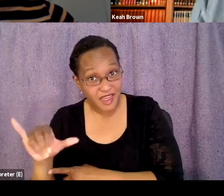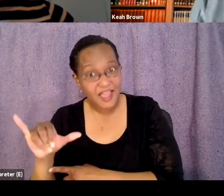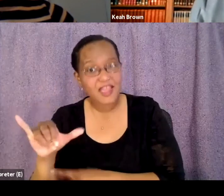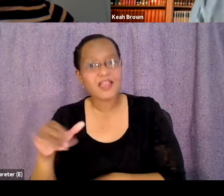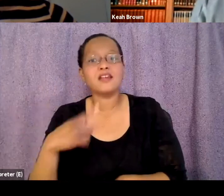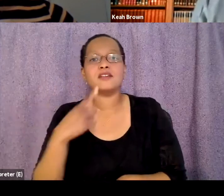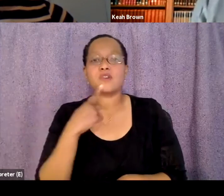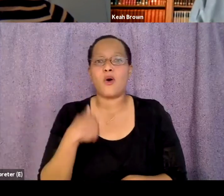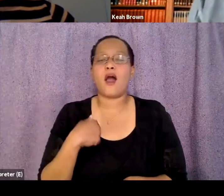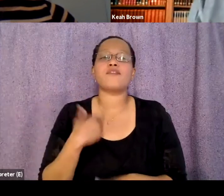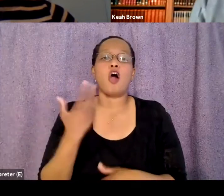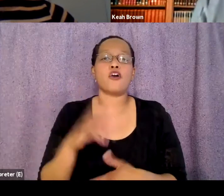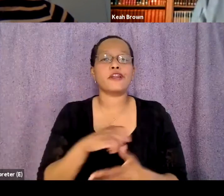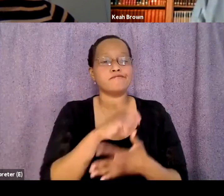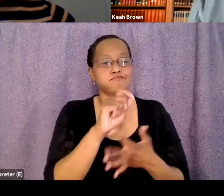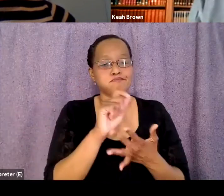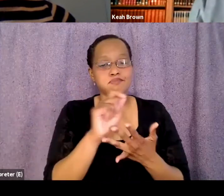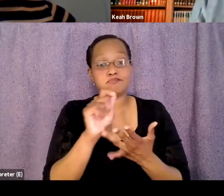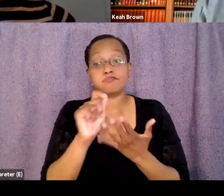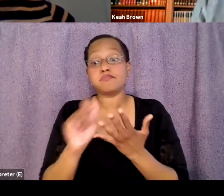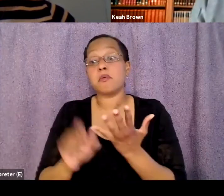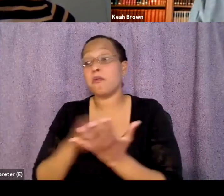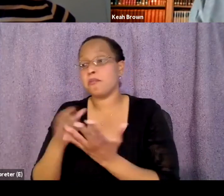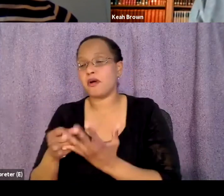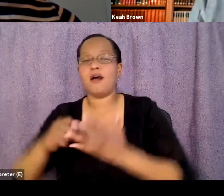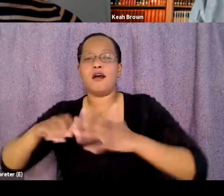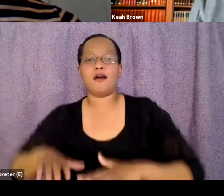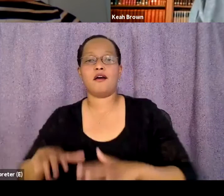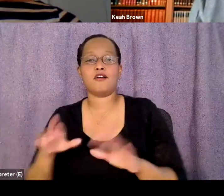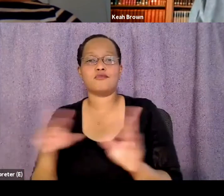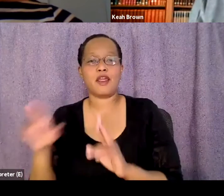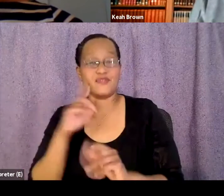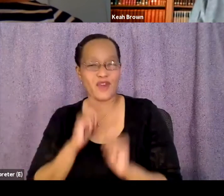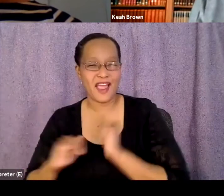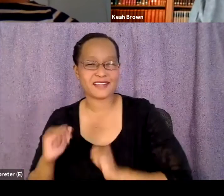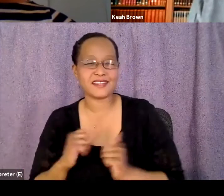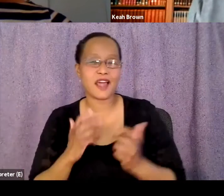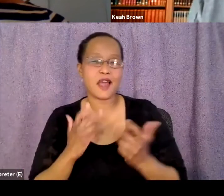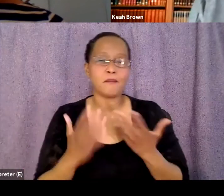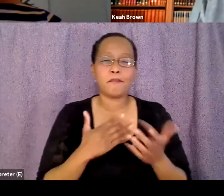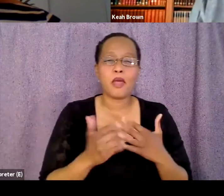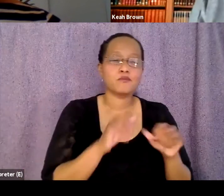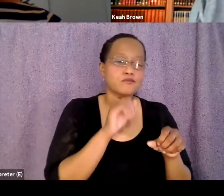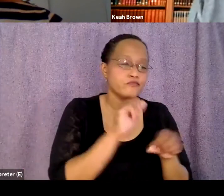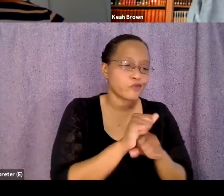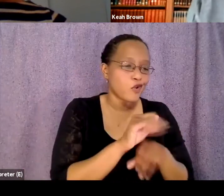Keah Brown: Book, movie or you know TV, whatever it is I've got to do it at a time Sunday come